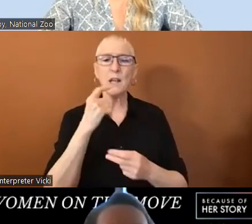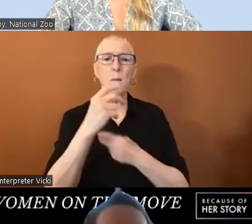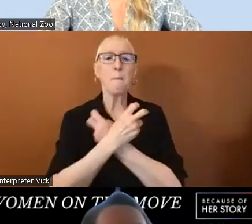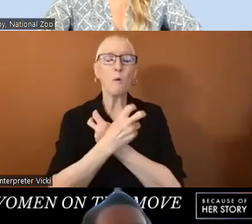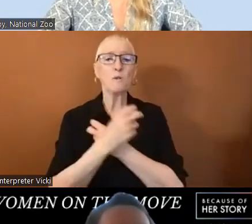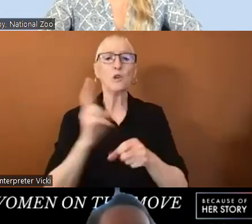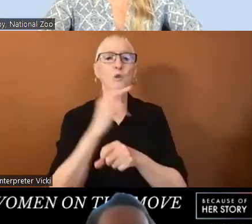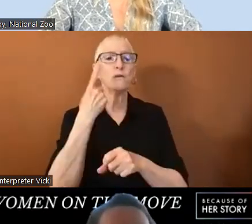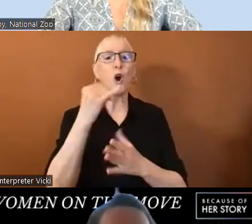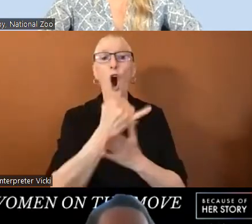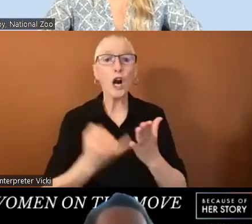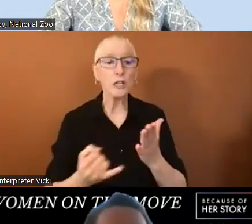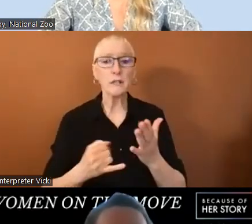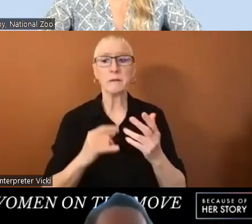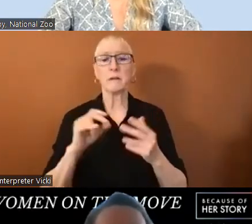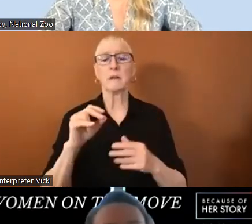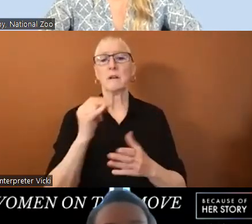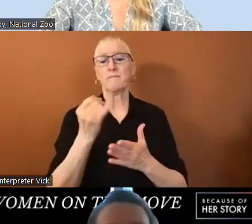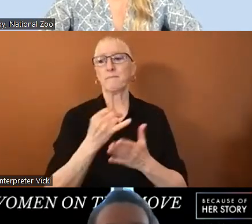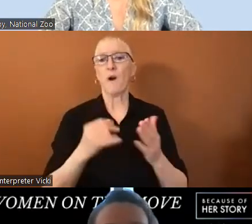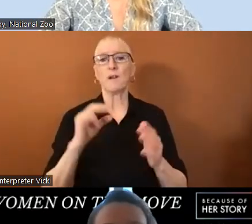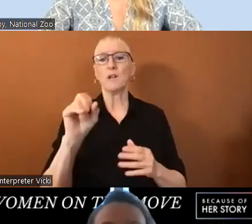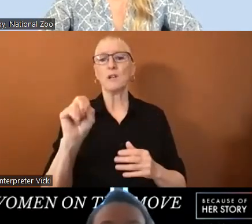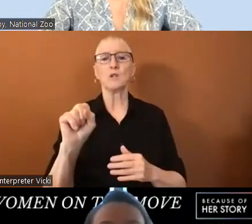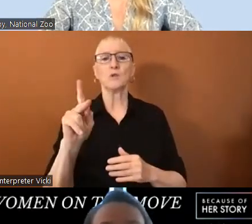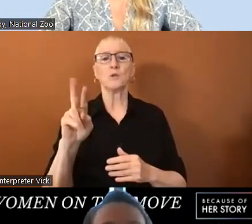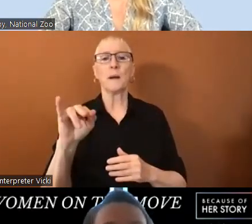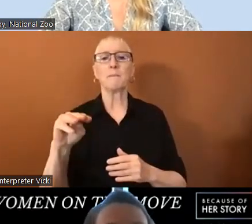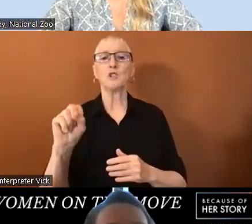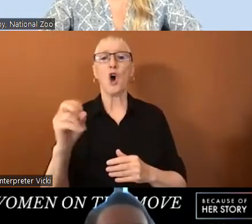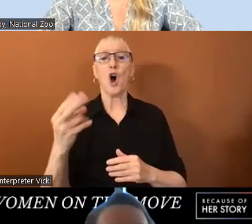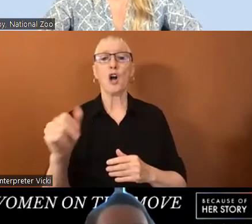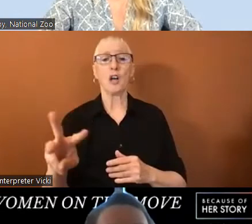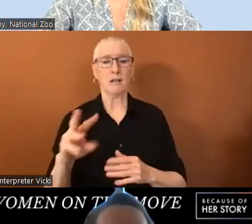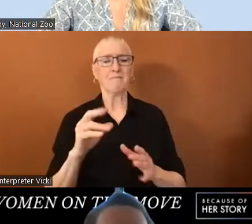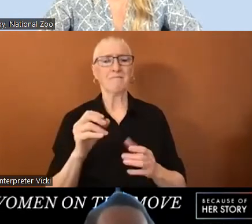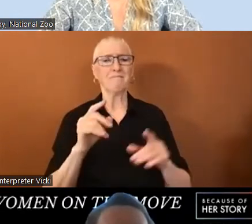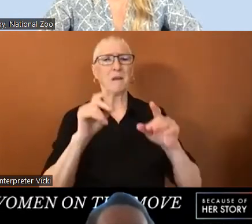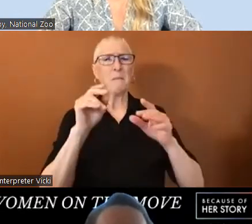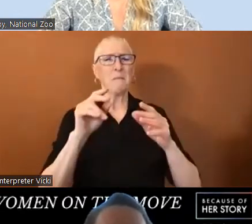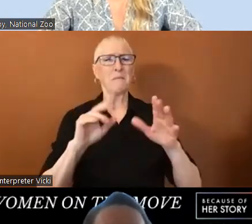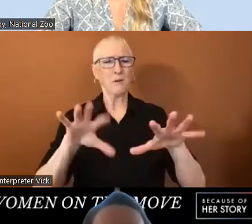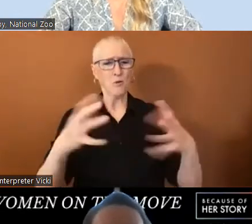art, another word is scrimshaw, and therefore populations were decimated from hunting and are